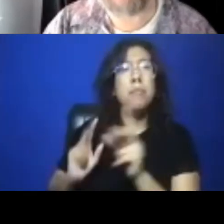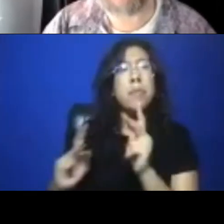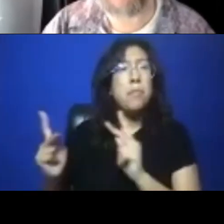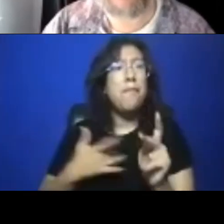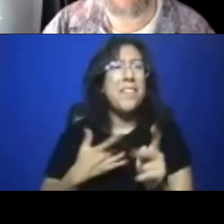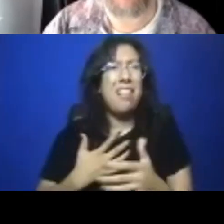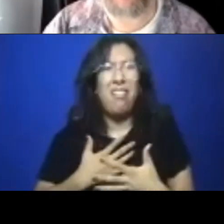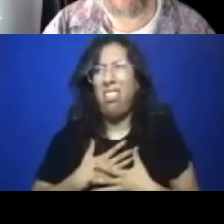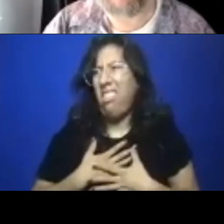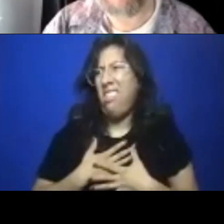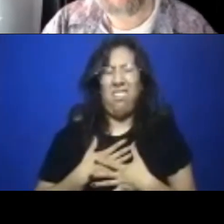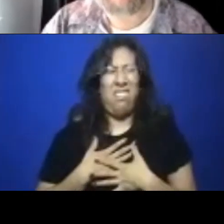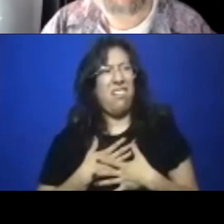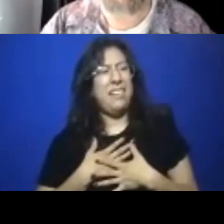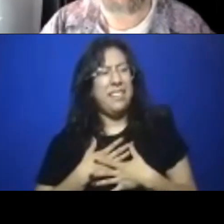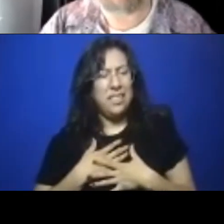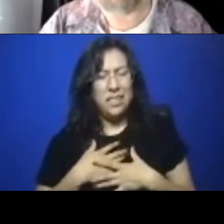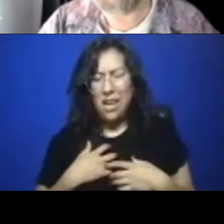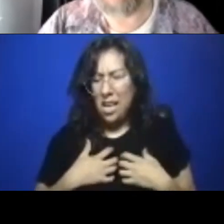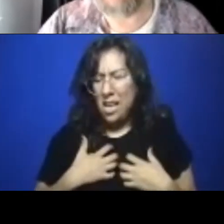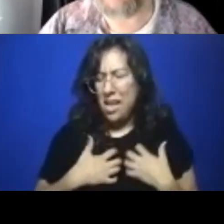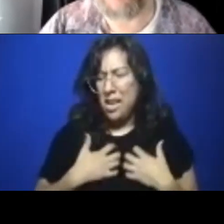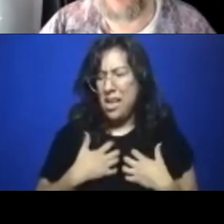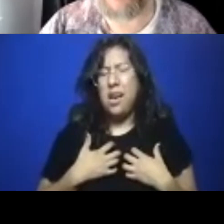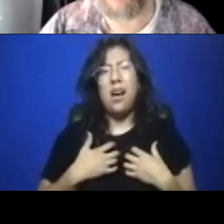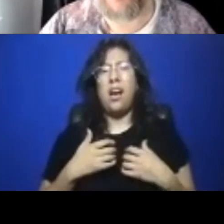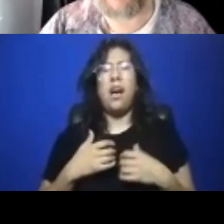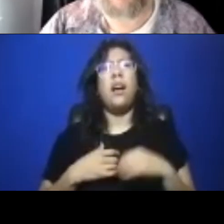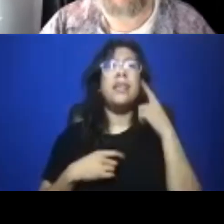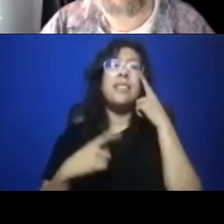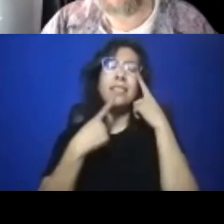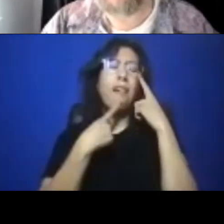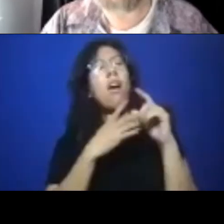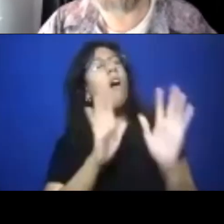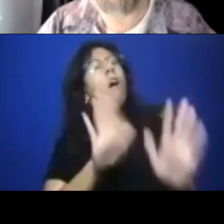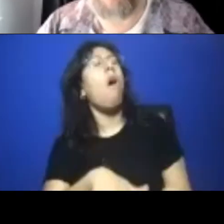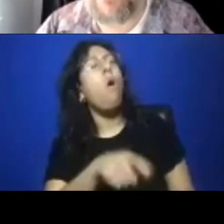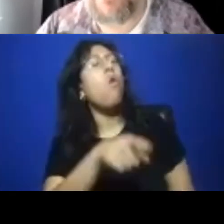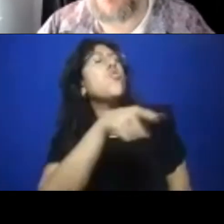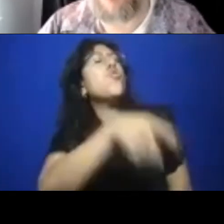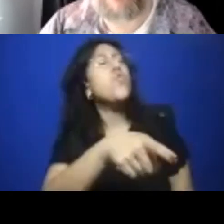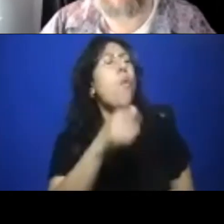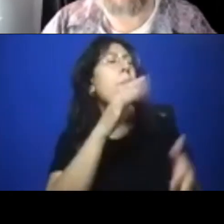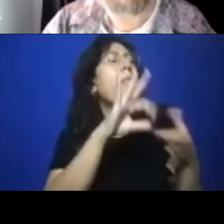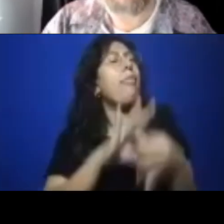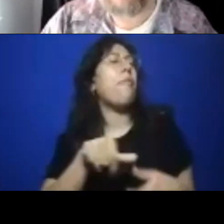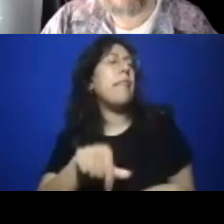of righteousness or the willingness to say to trans people, you don't belong in this bathroom.